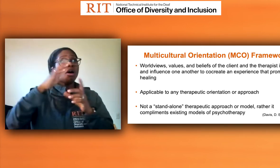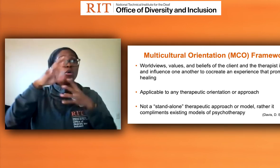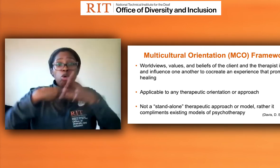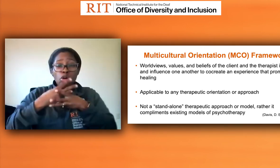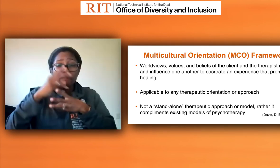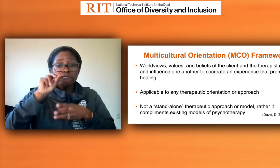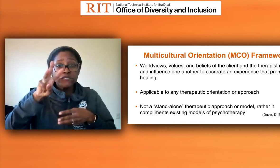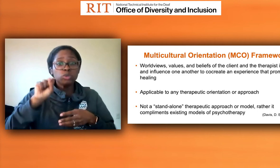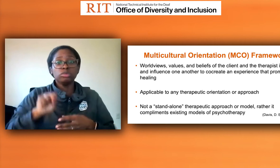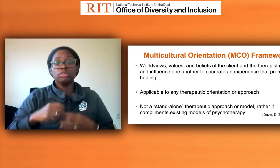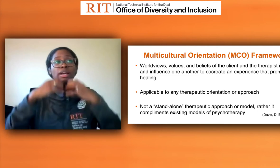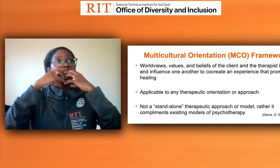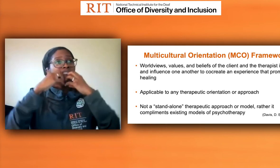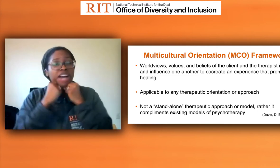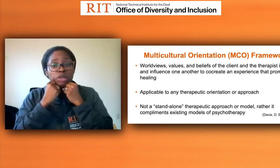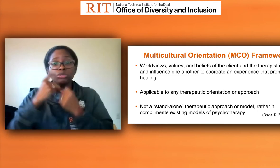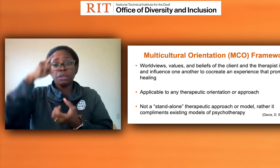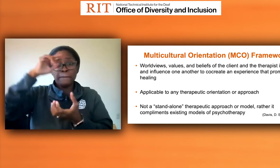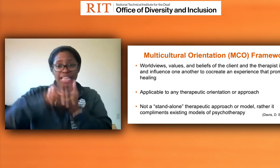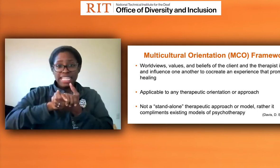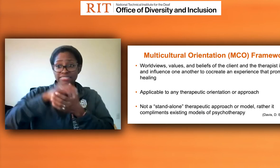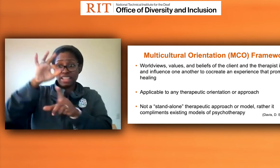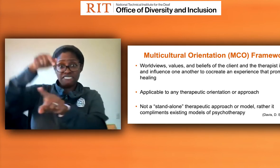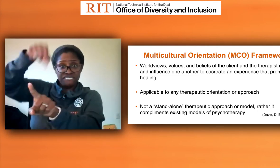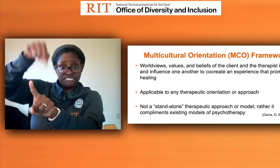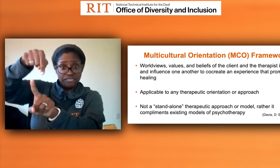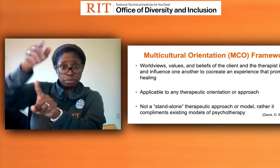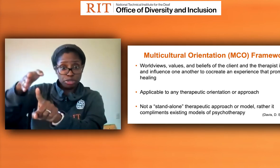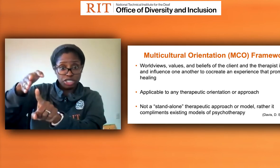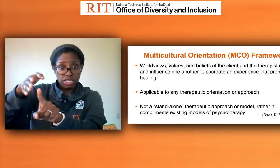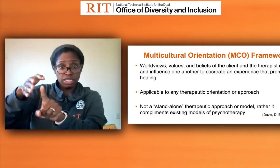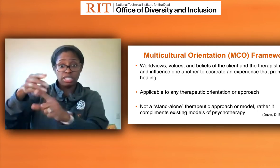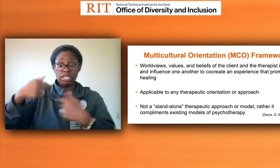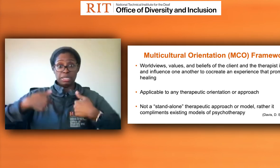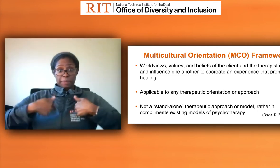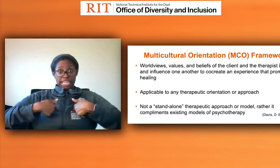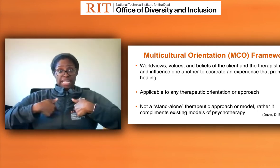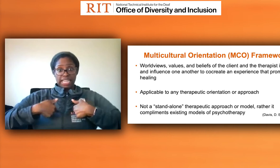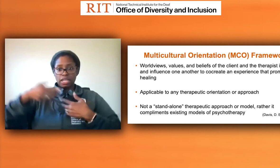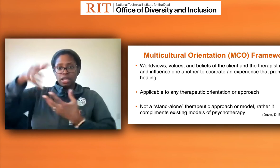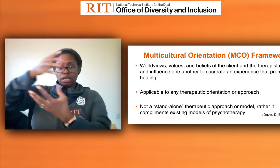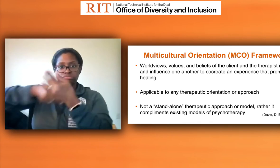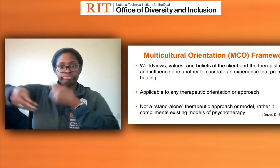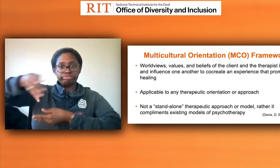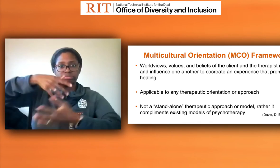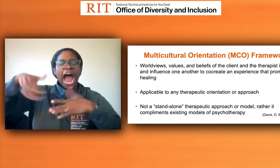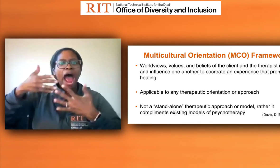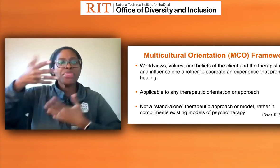your worldviews, your values, your beliefs of that person and of yourself mingle,